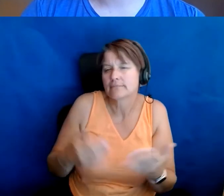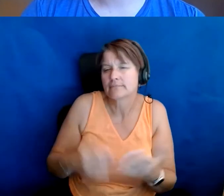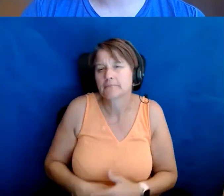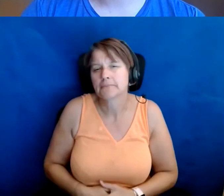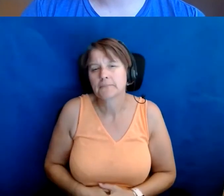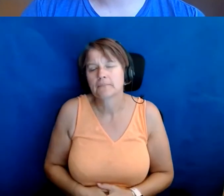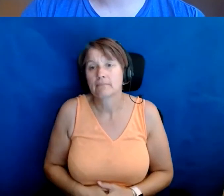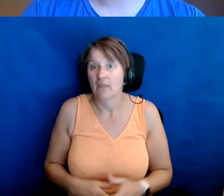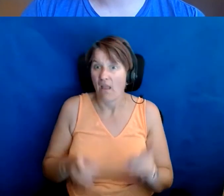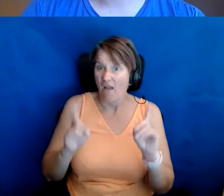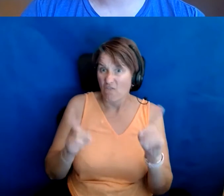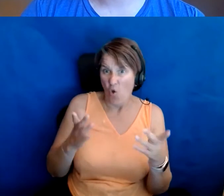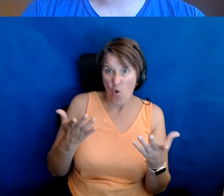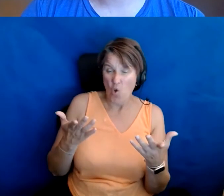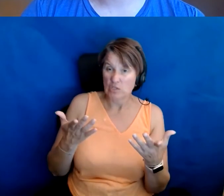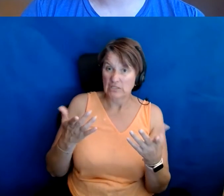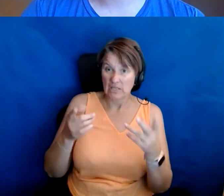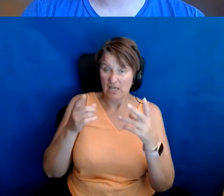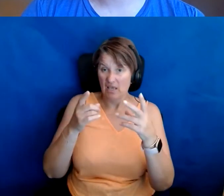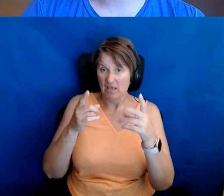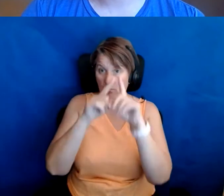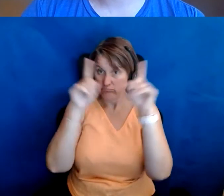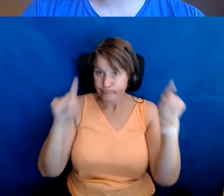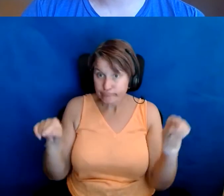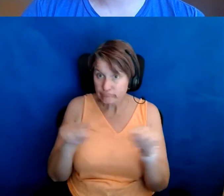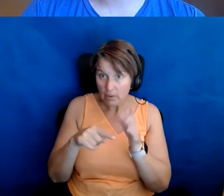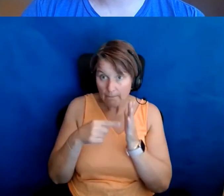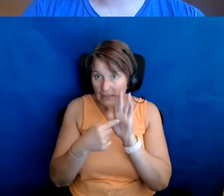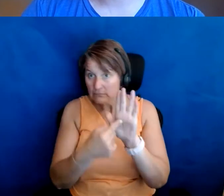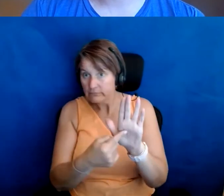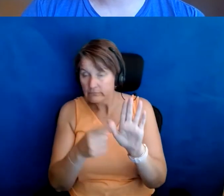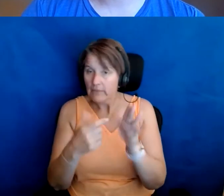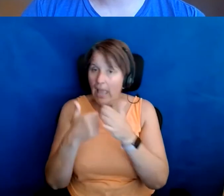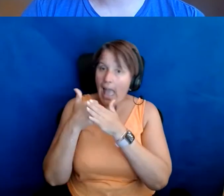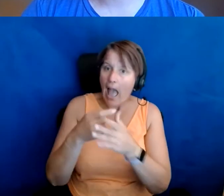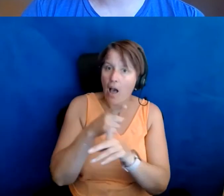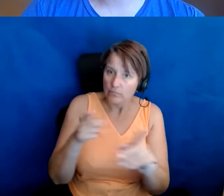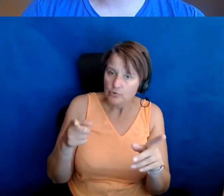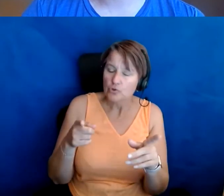Of course, that picture I showed you also helped in convincing that we could do something